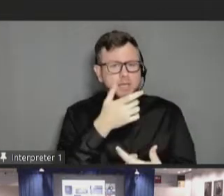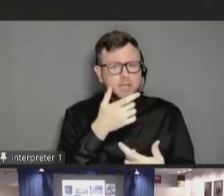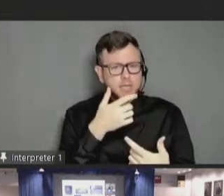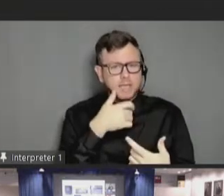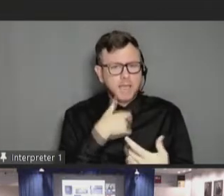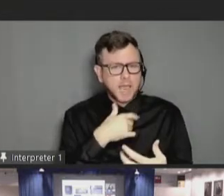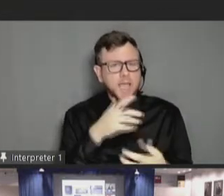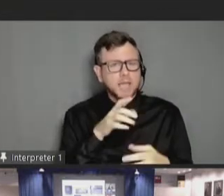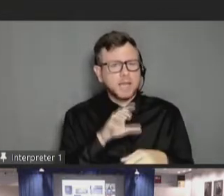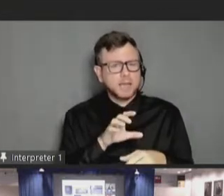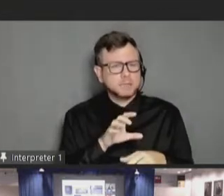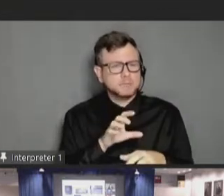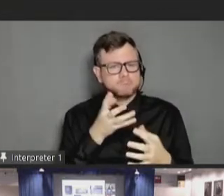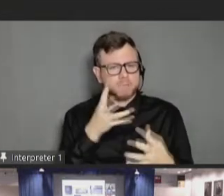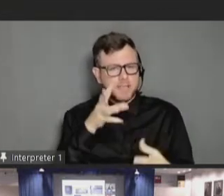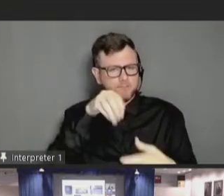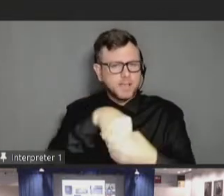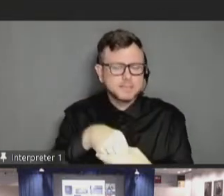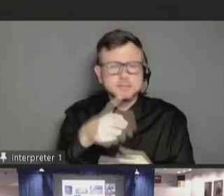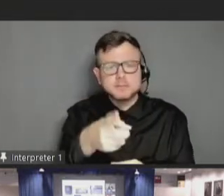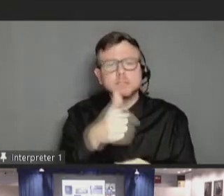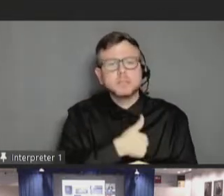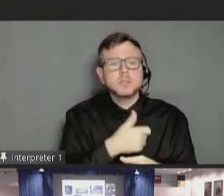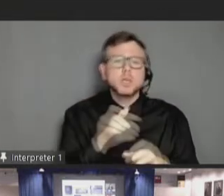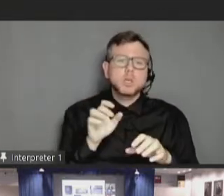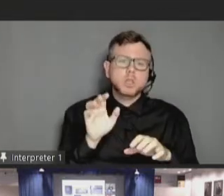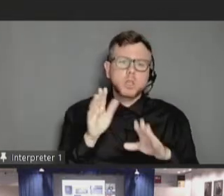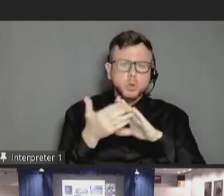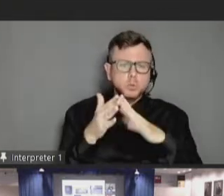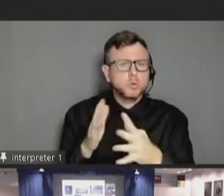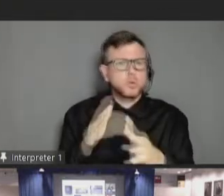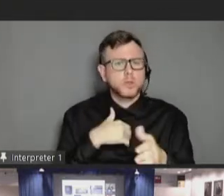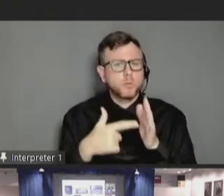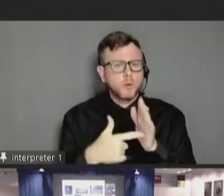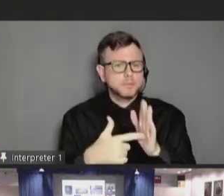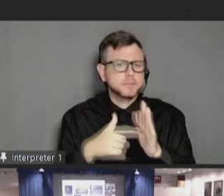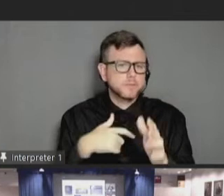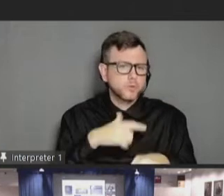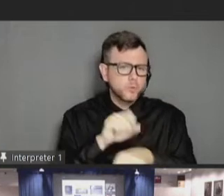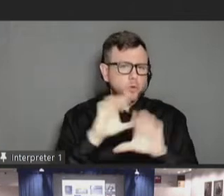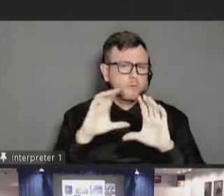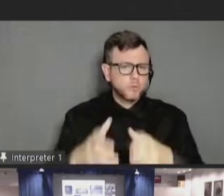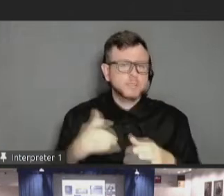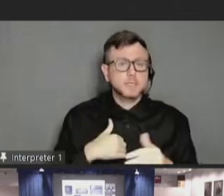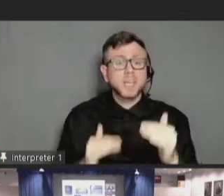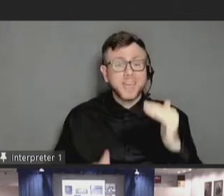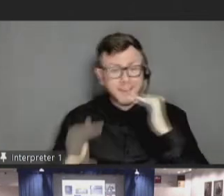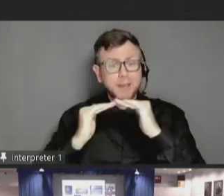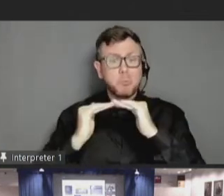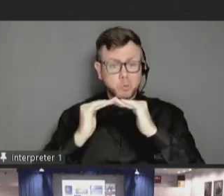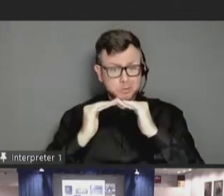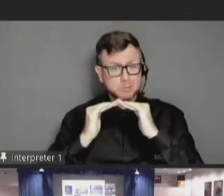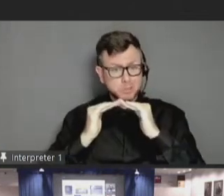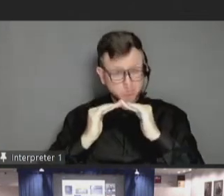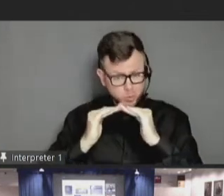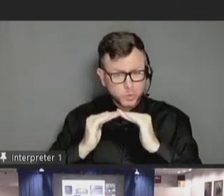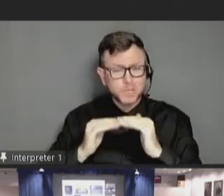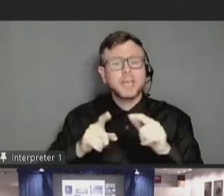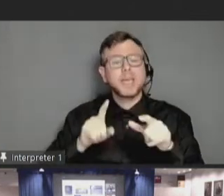a community representative workforce. That we were ensuring equity in the delivery of